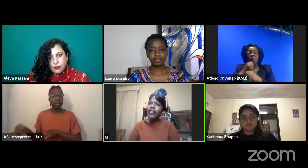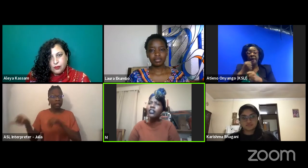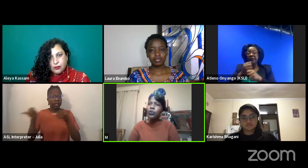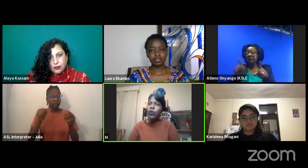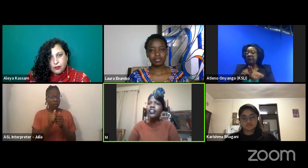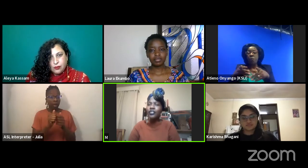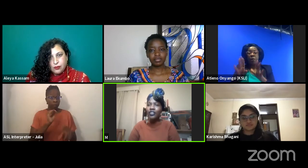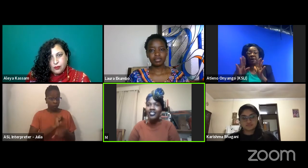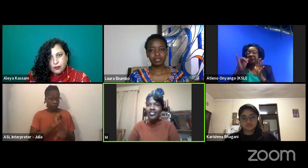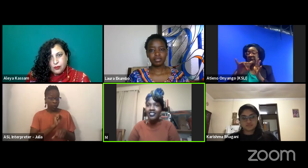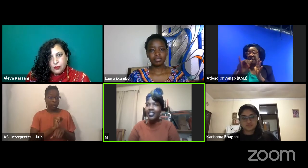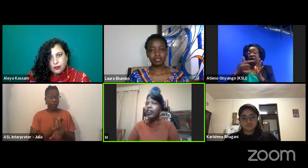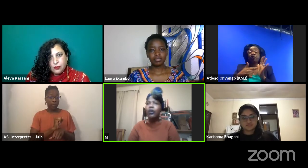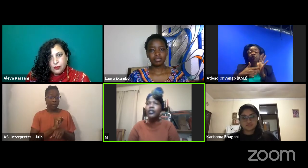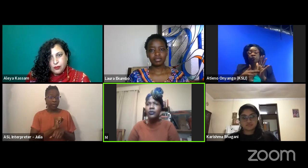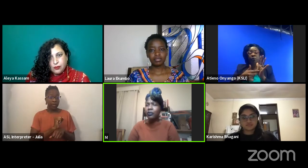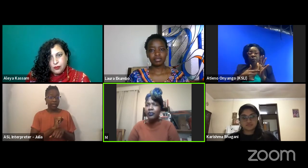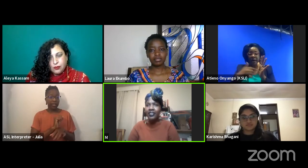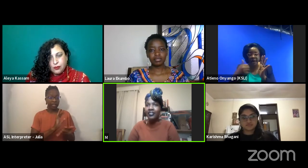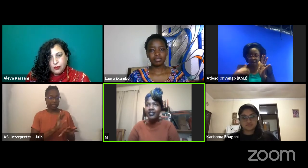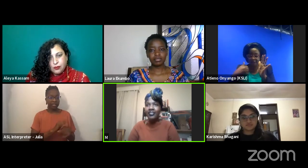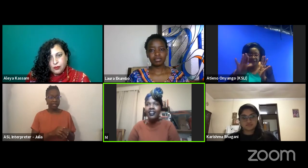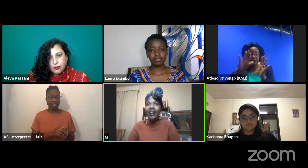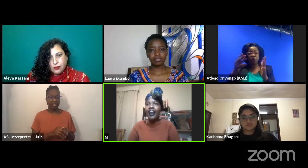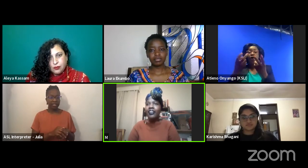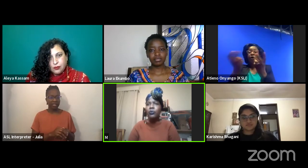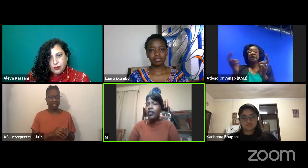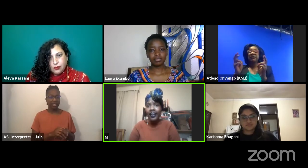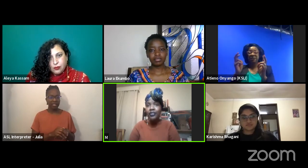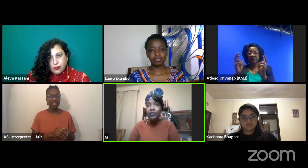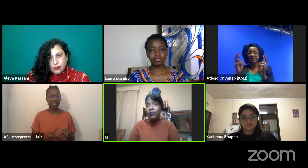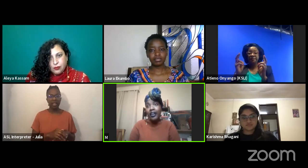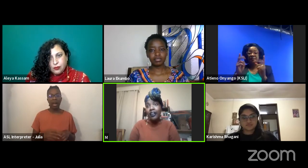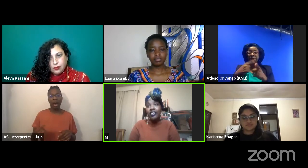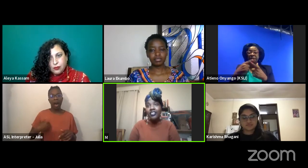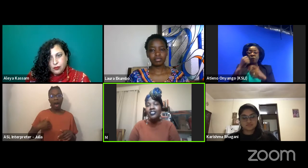that show had its audience and that audience was of me. And the work I do is for my audience,